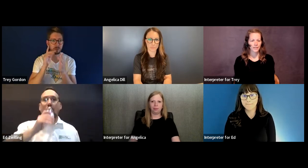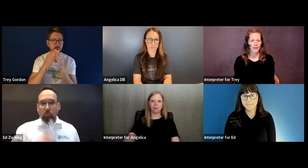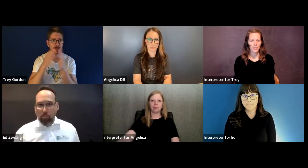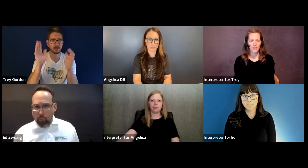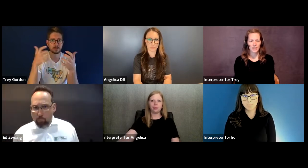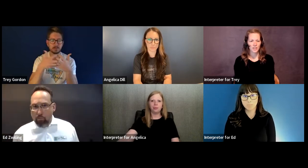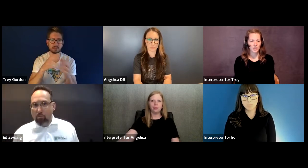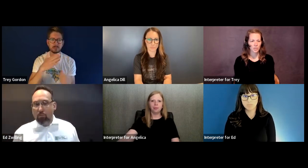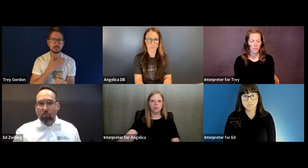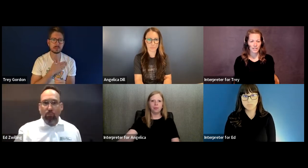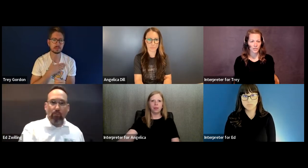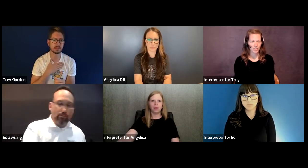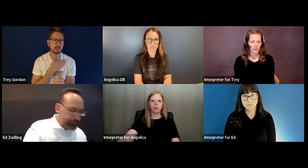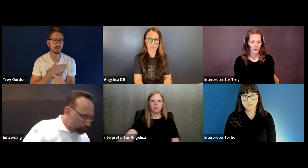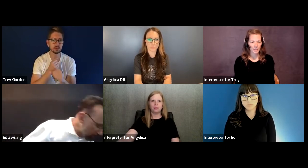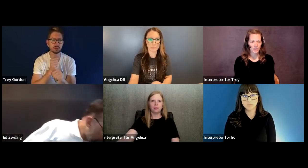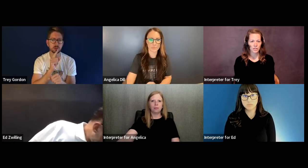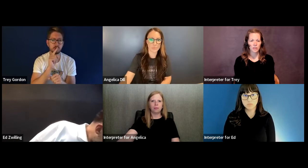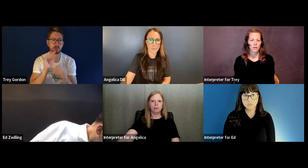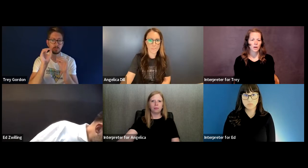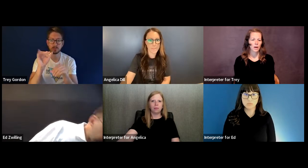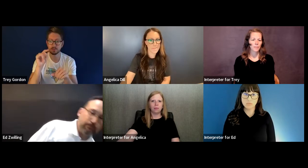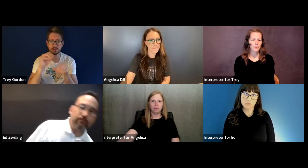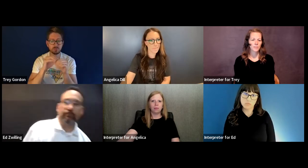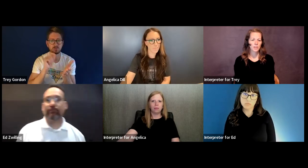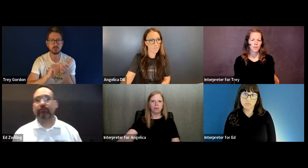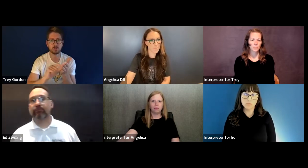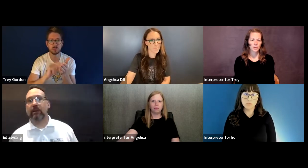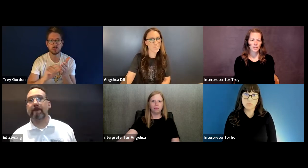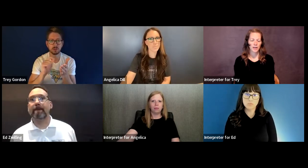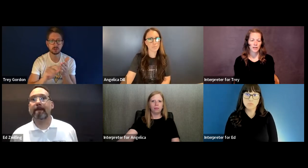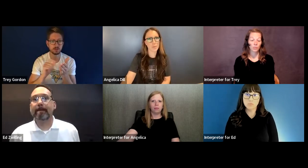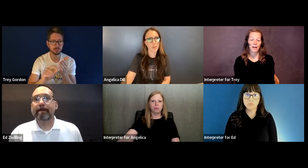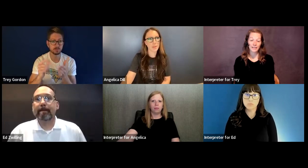anyone needs to ask for a public accommodation please be sure to put that in writing